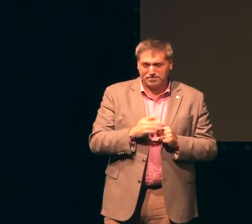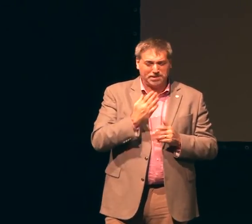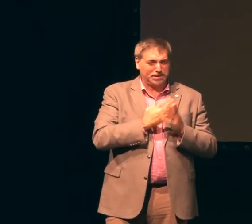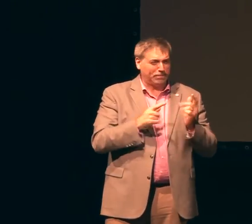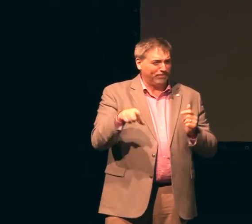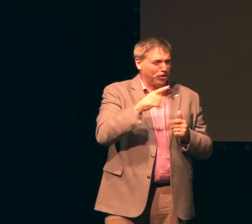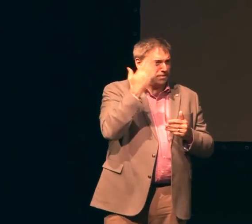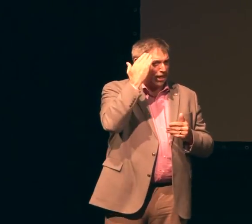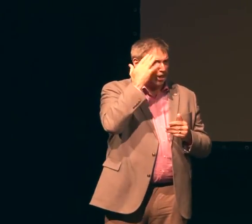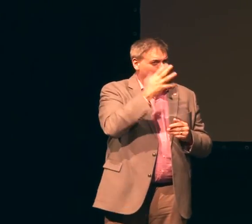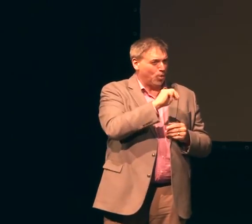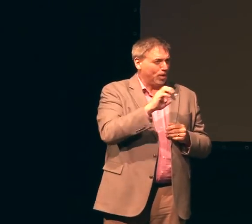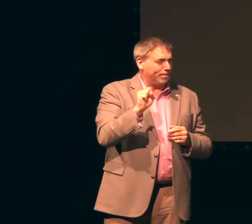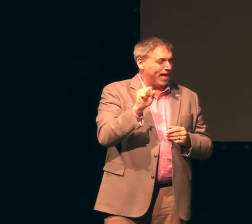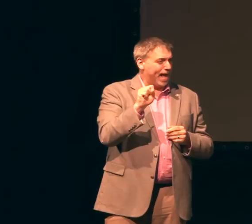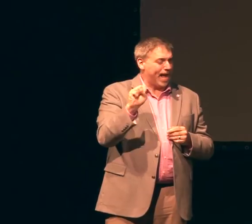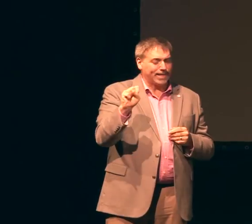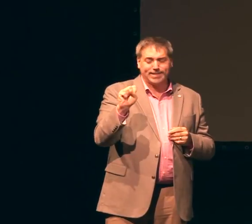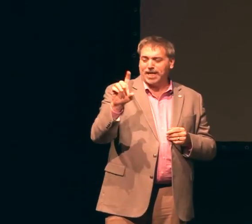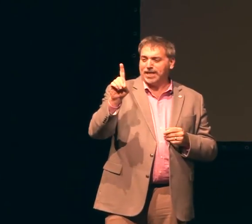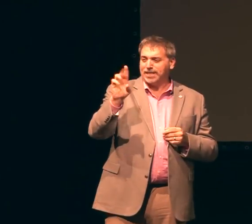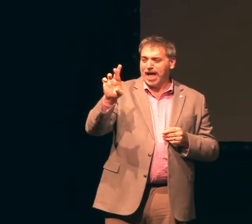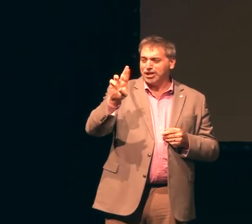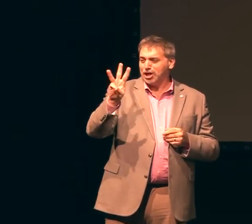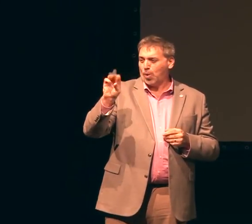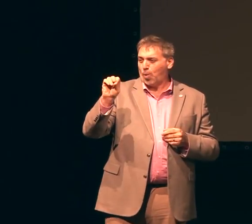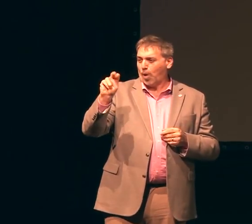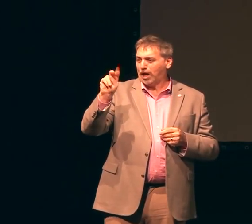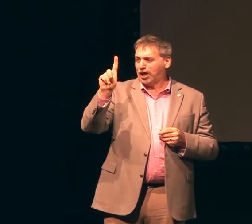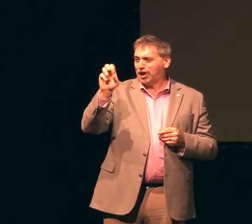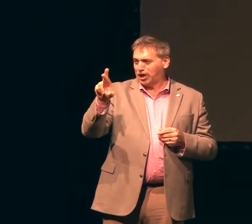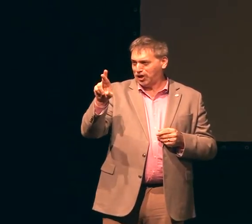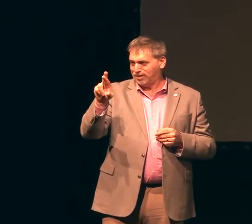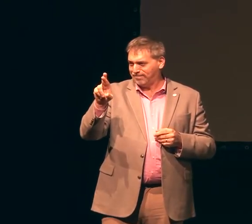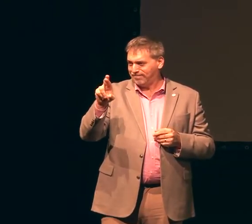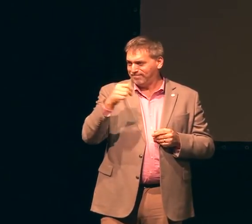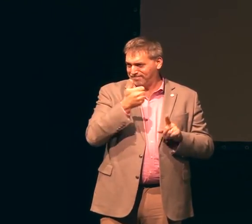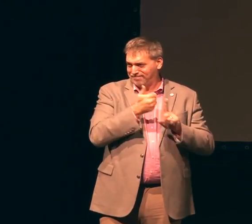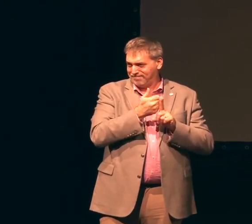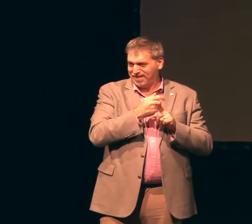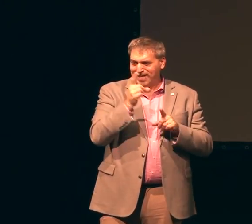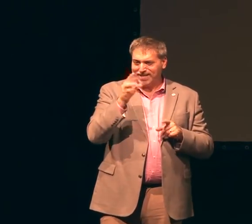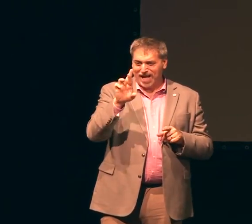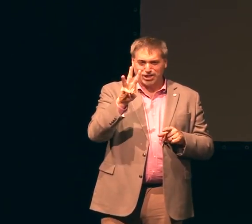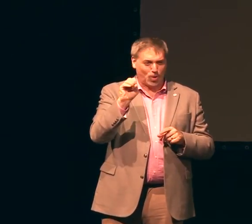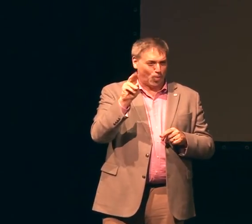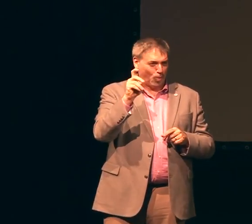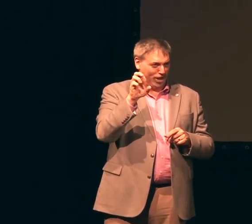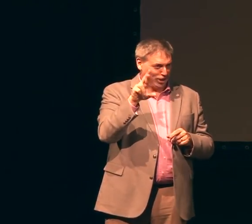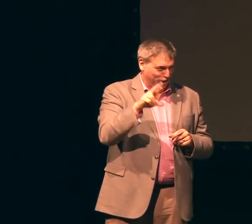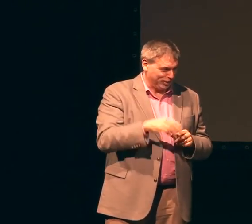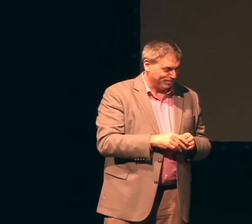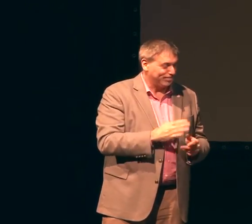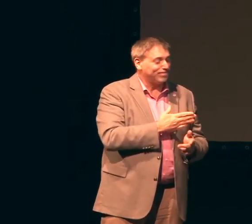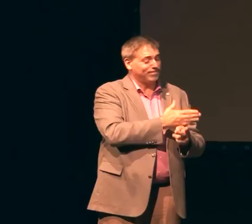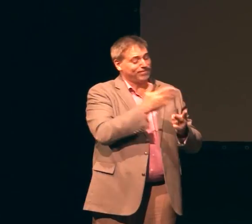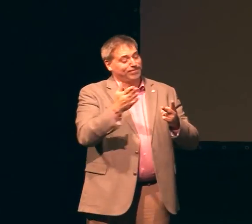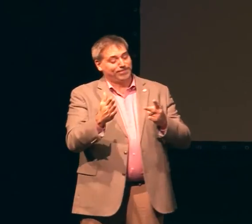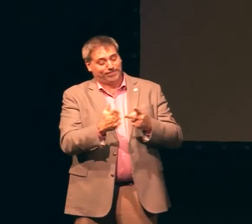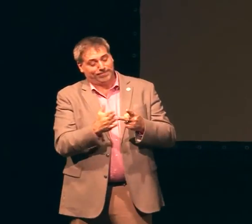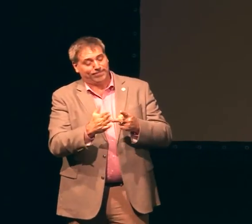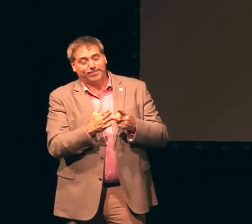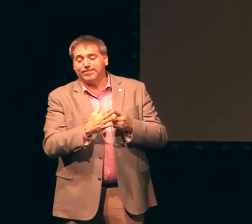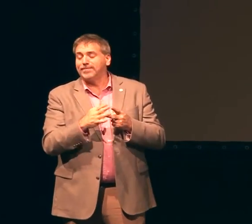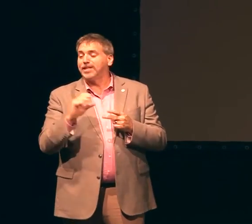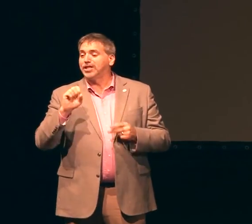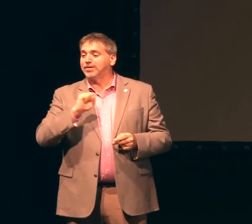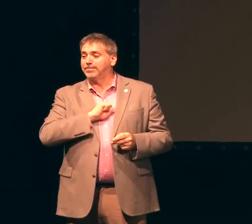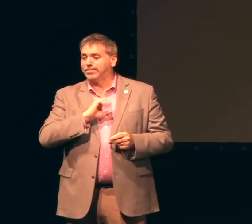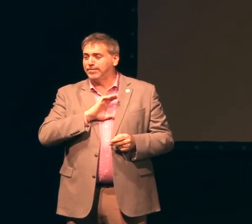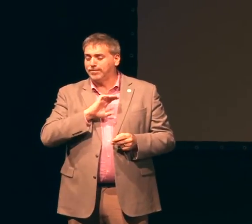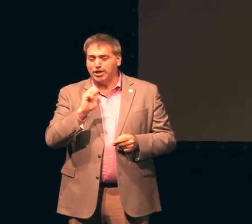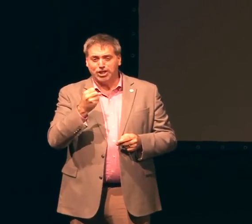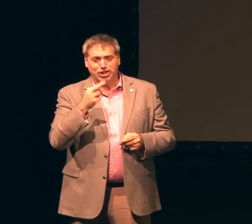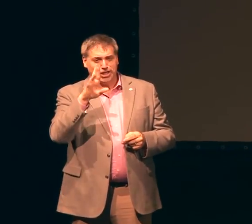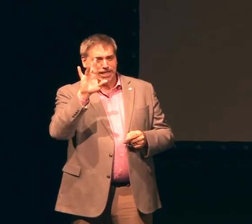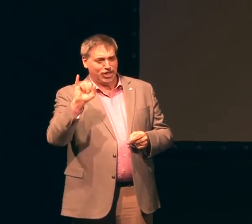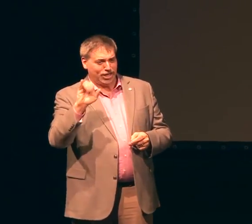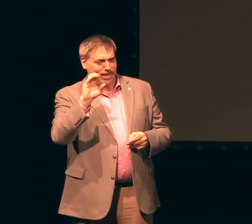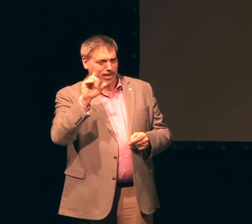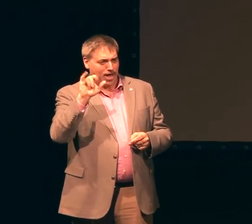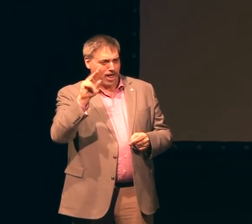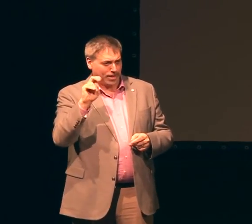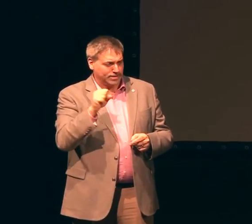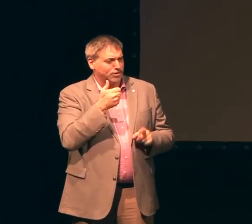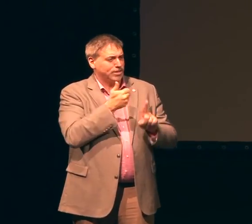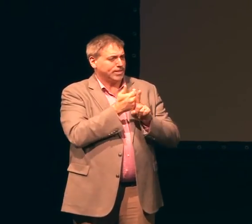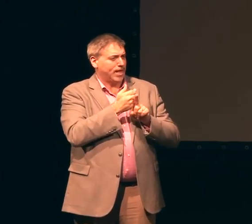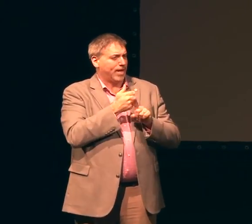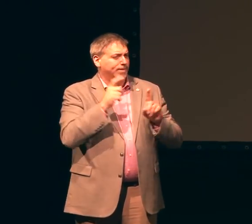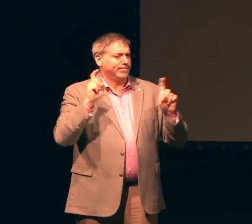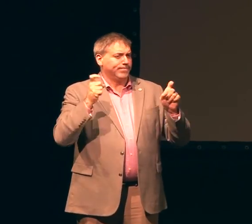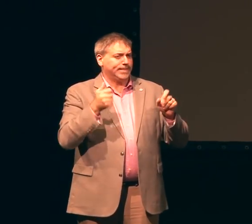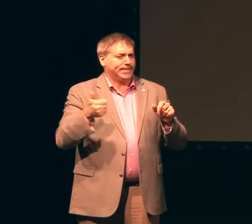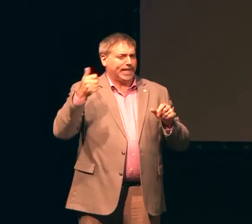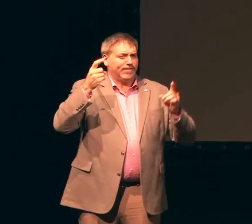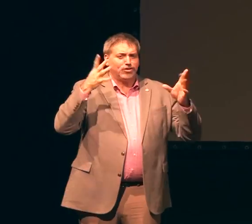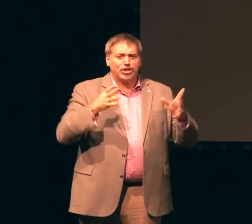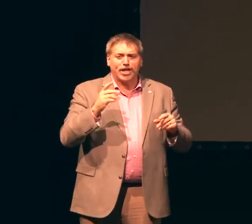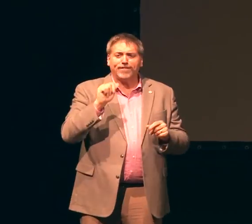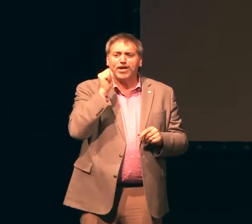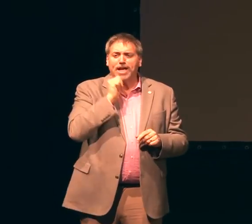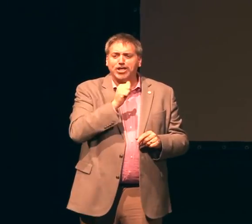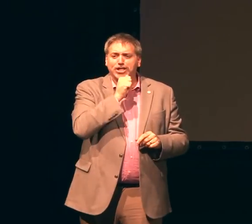an actor, some of you may know him as Dr. Wonder. Sherri Collins, she is an executive